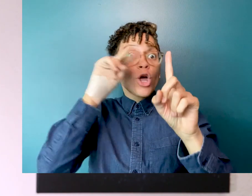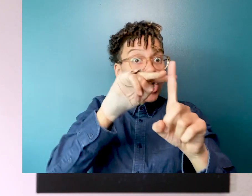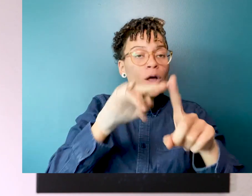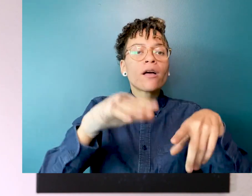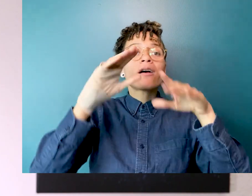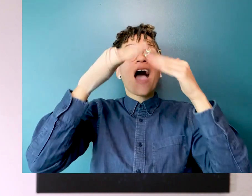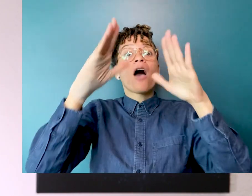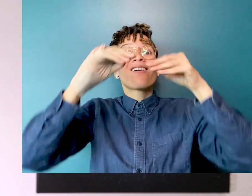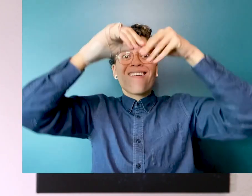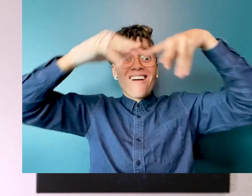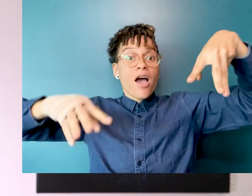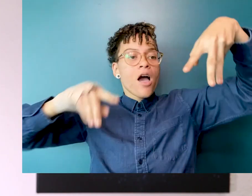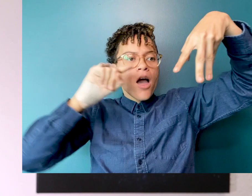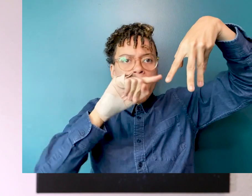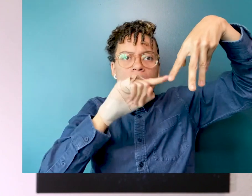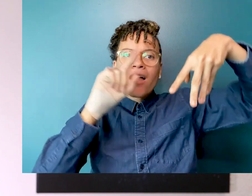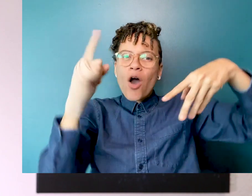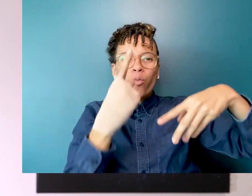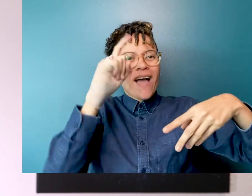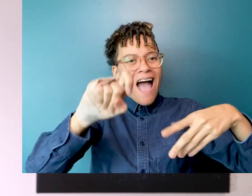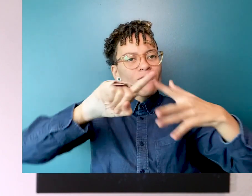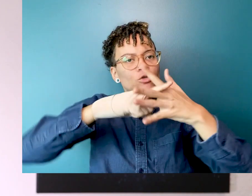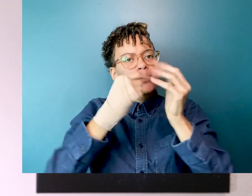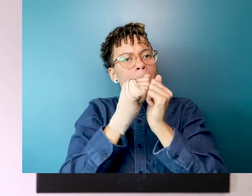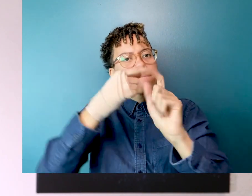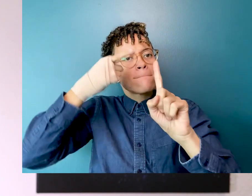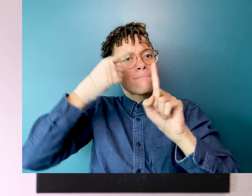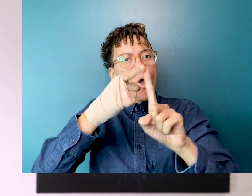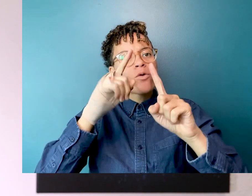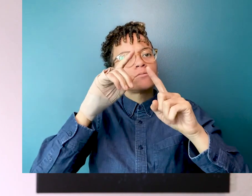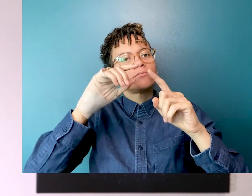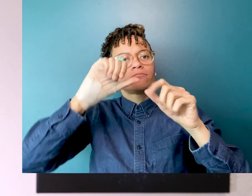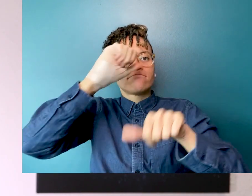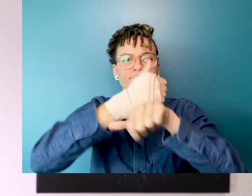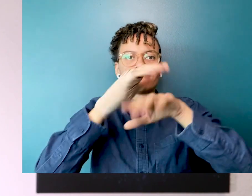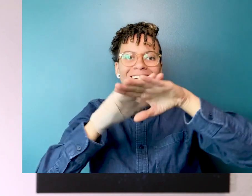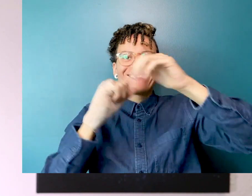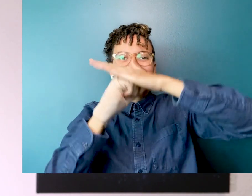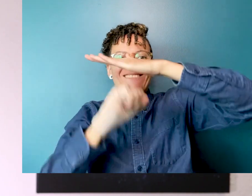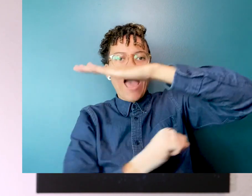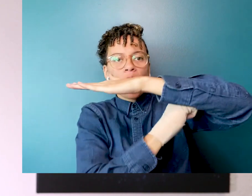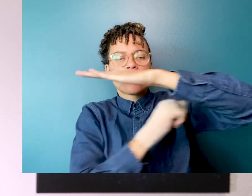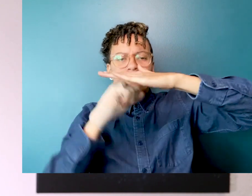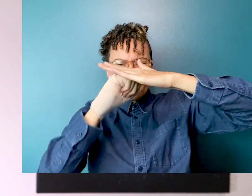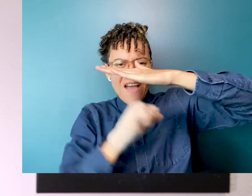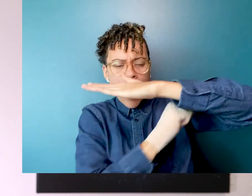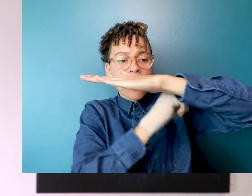other forms of house division on top of Whole Sign Houses, but the important point is just